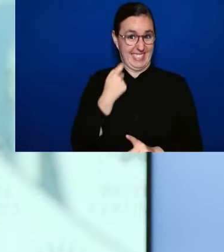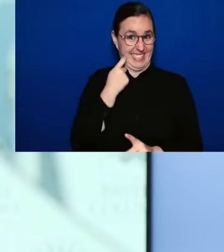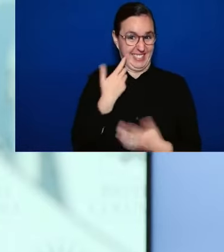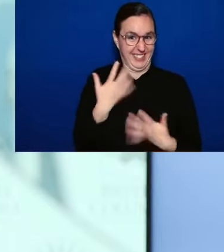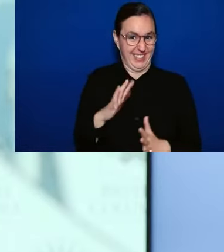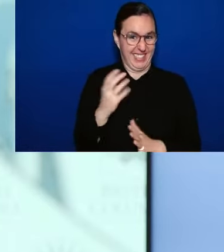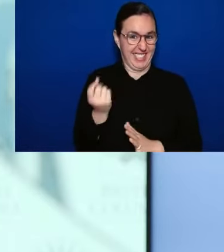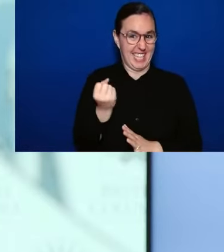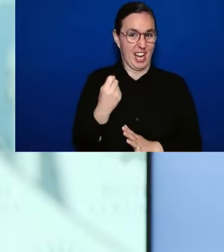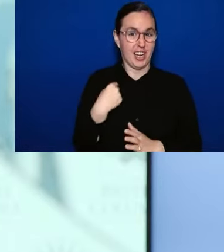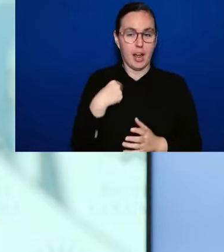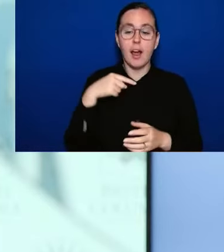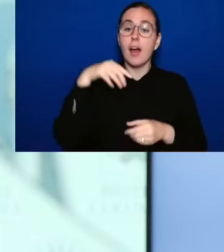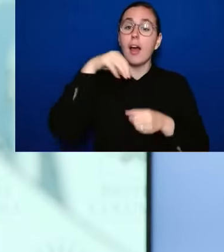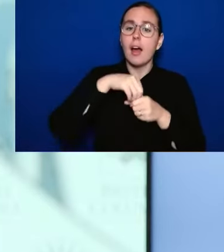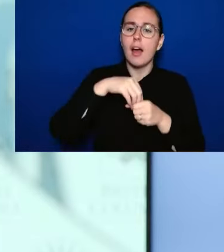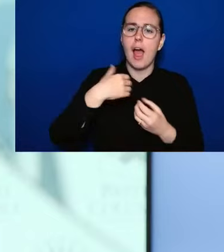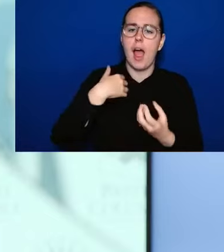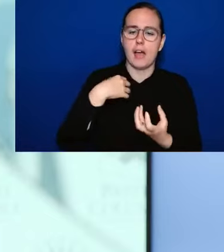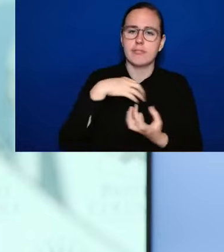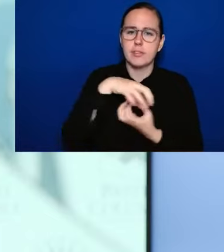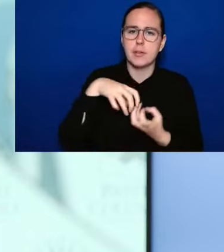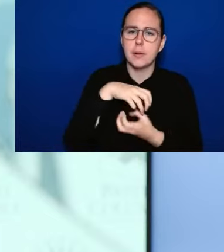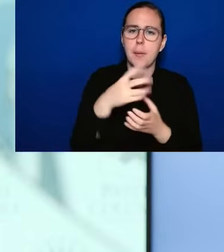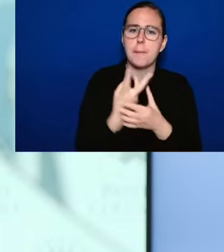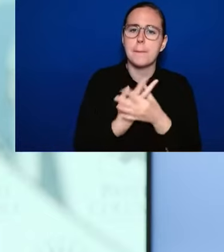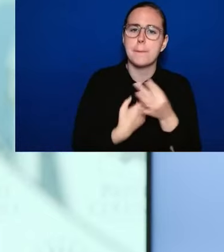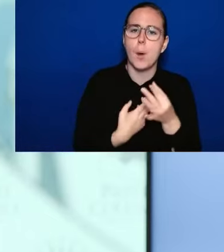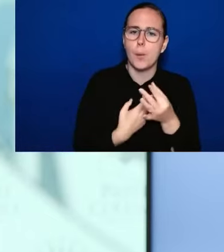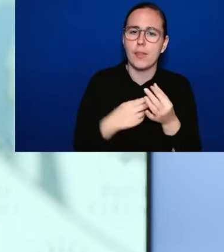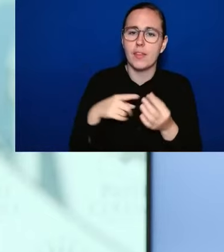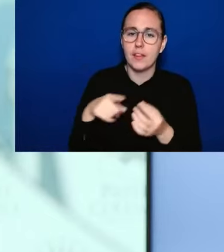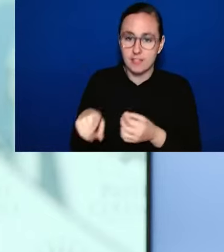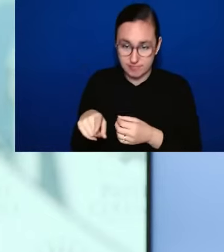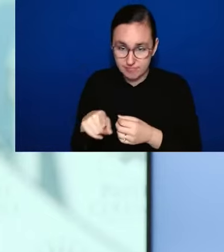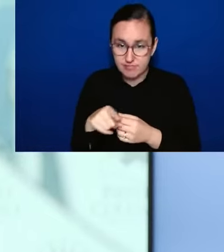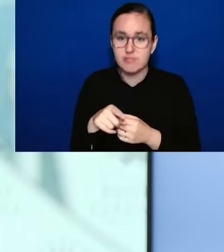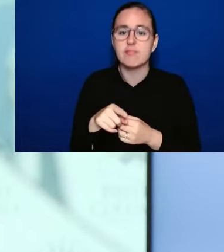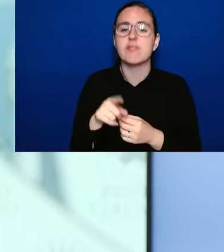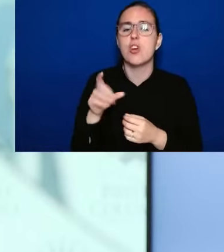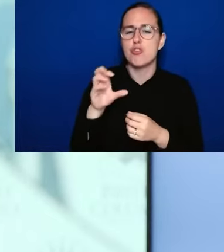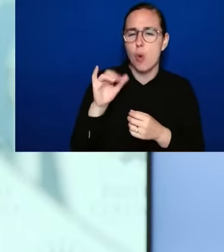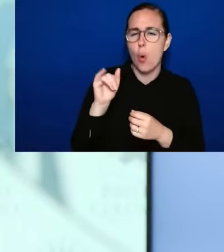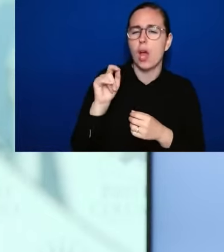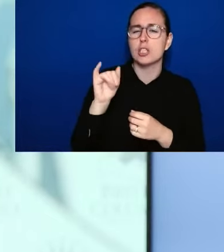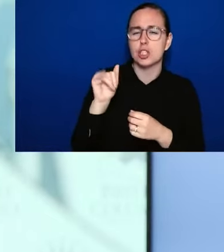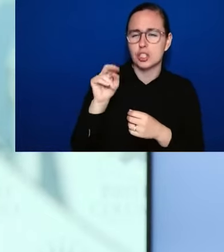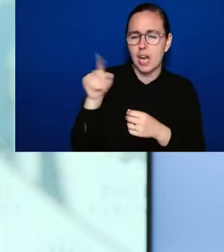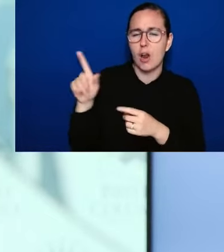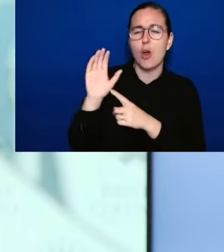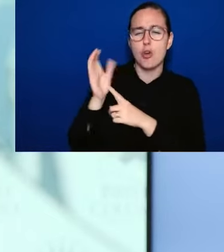cultural centre. But they could have taken more people. And I encourage people to book their